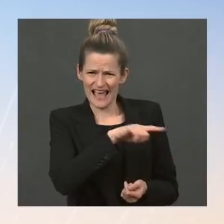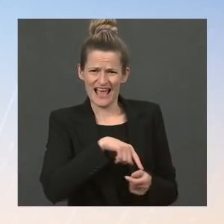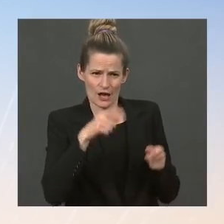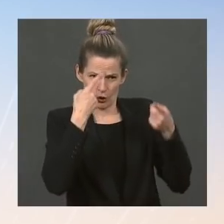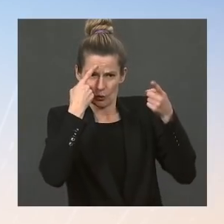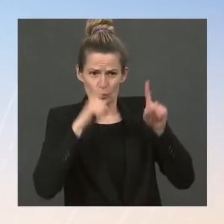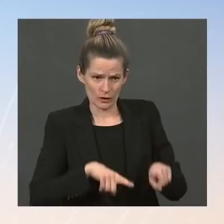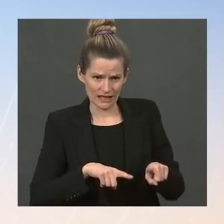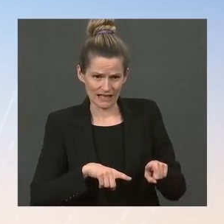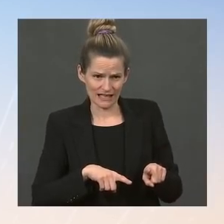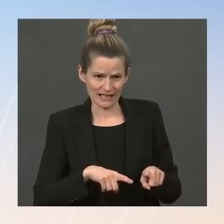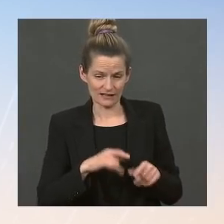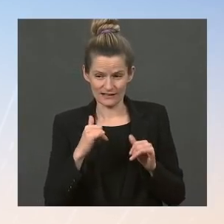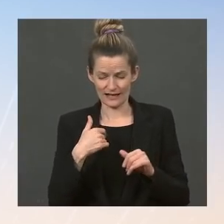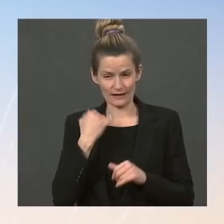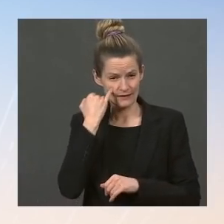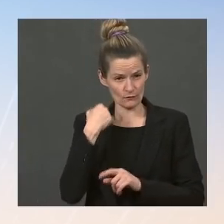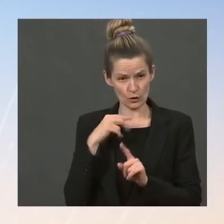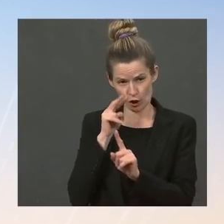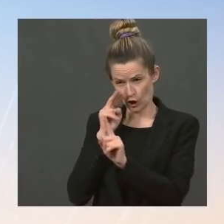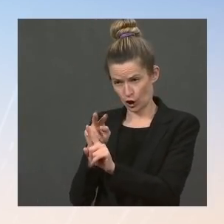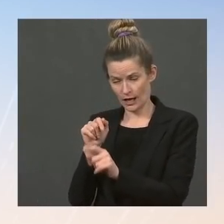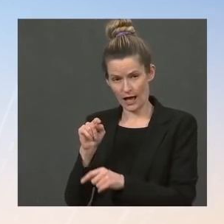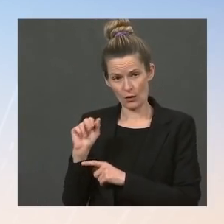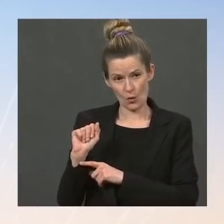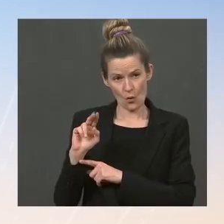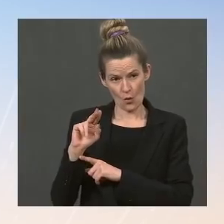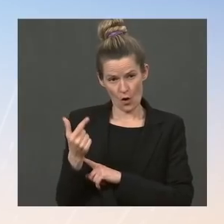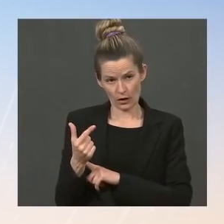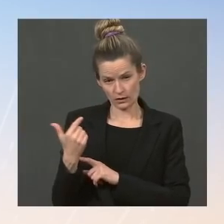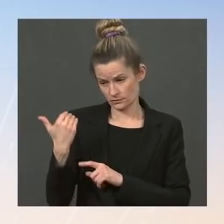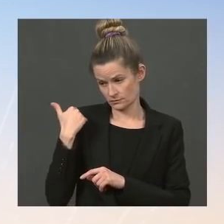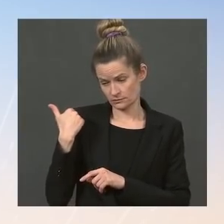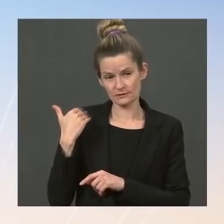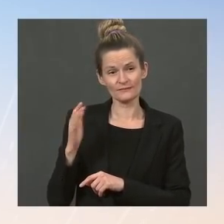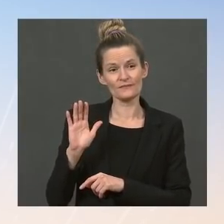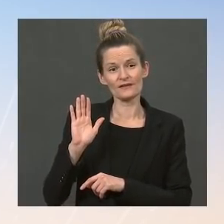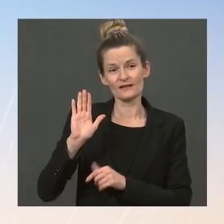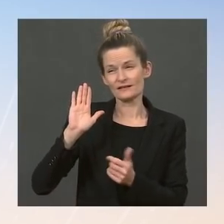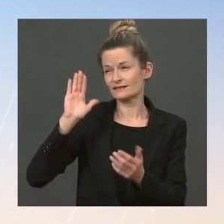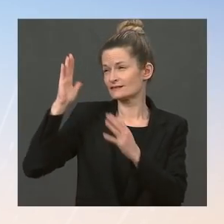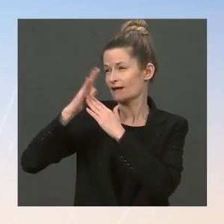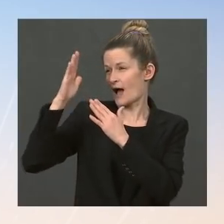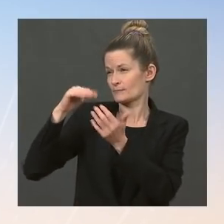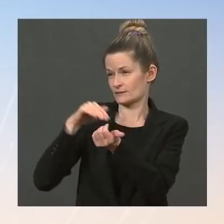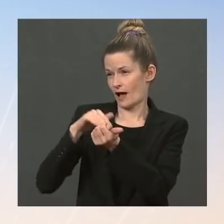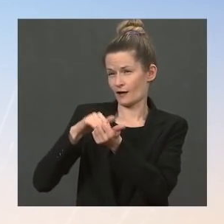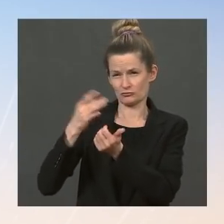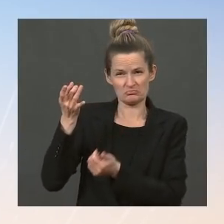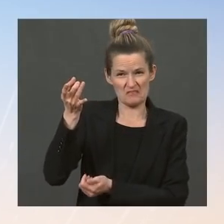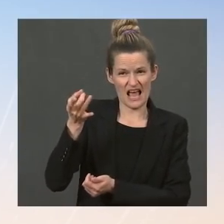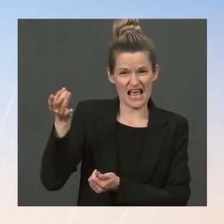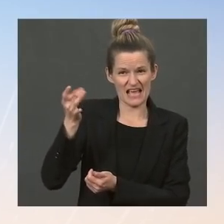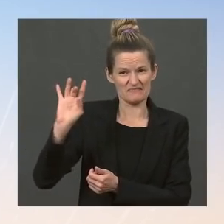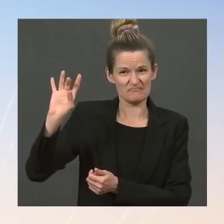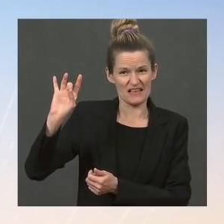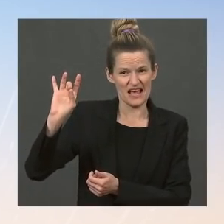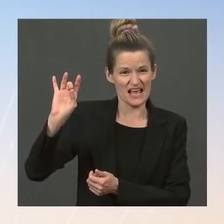eight of the Department of Health and Human Services' top doctors released a statement saying they had determined boosters would be needed and that we have a plan to begin a booster program